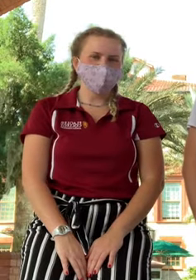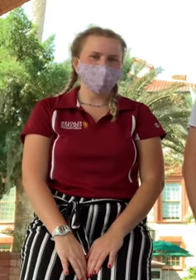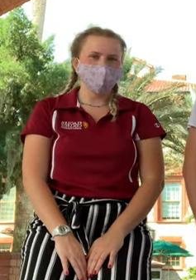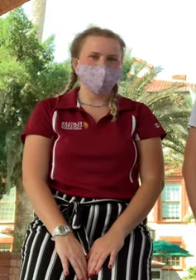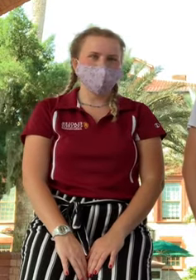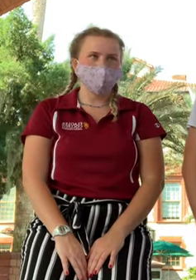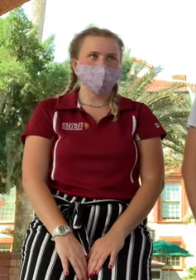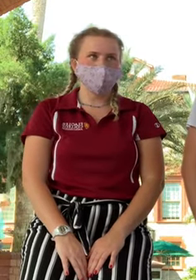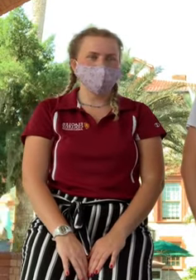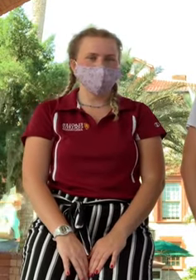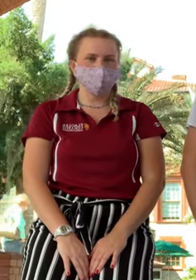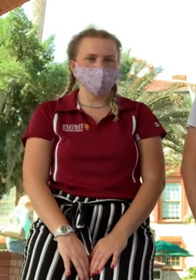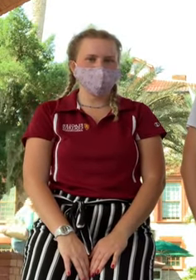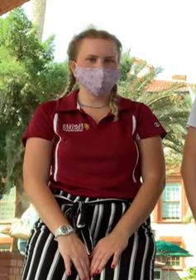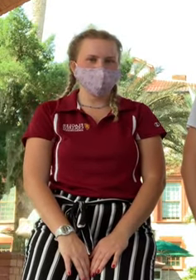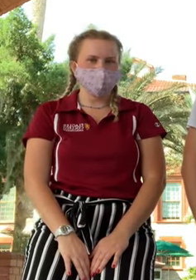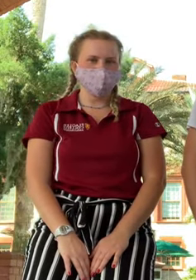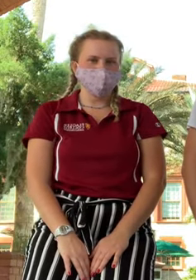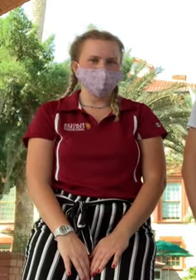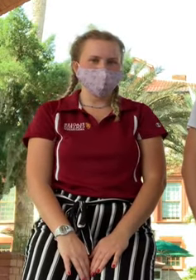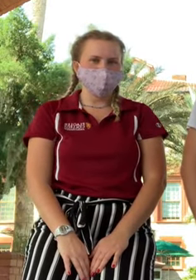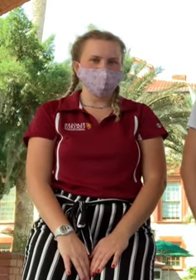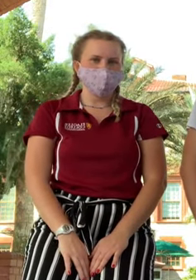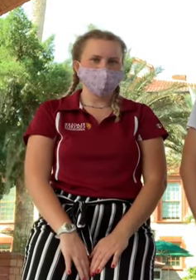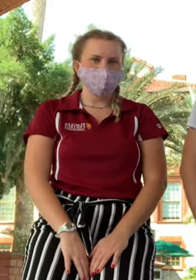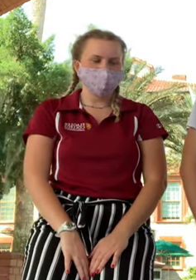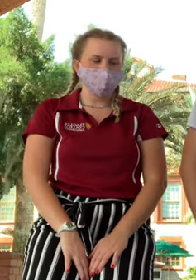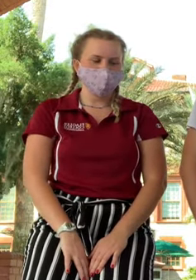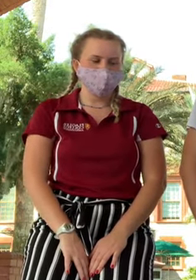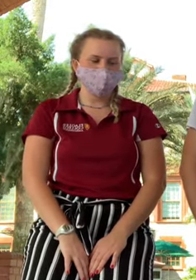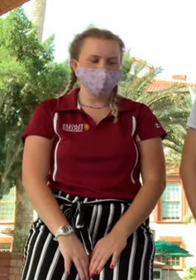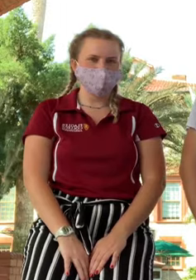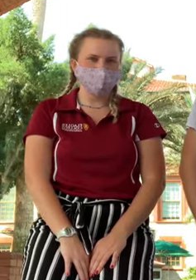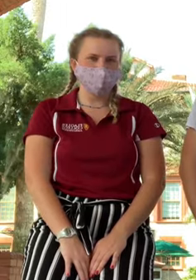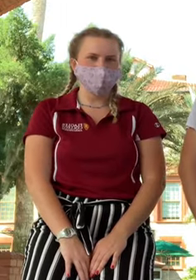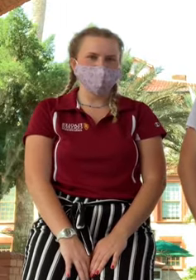in Chemistry for discovering how cholesterol works